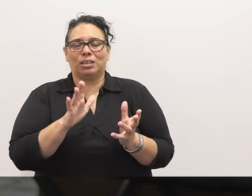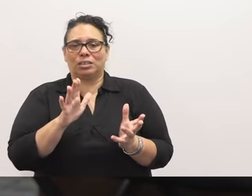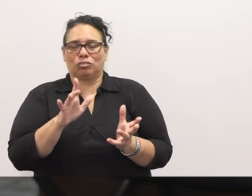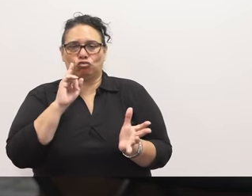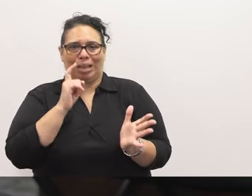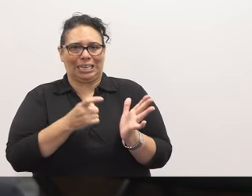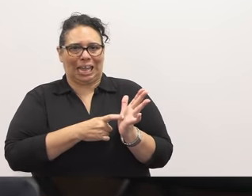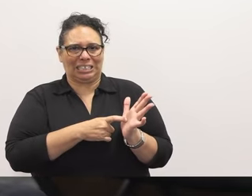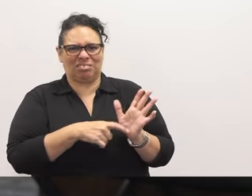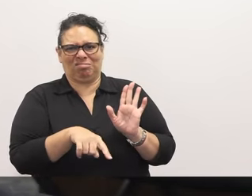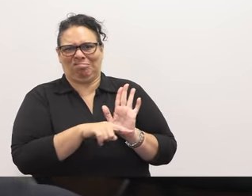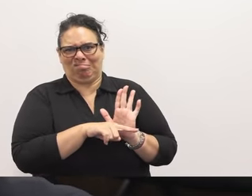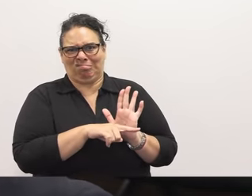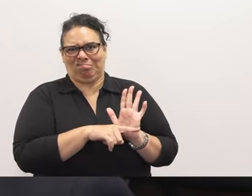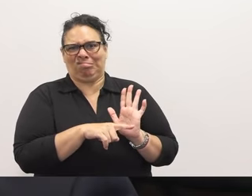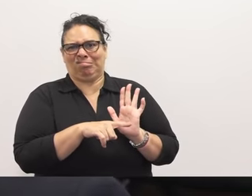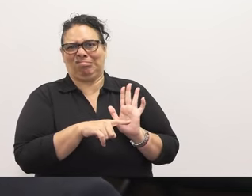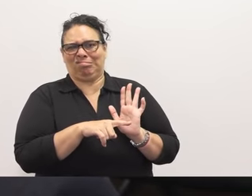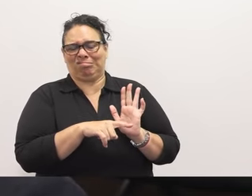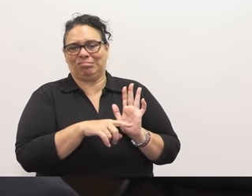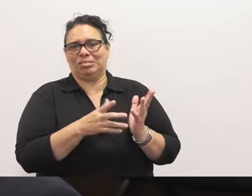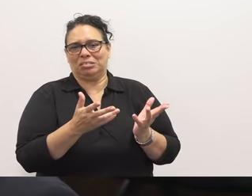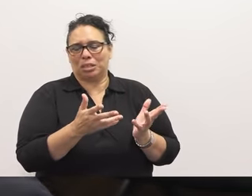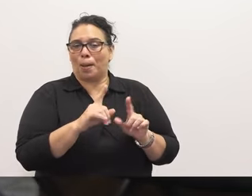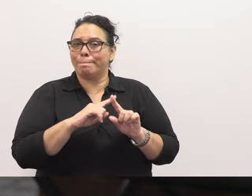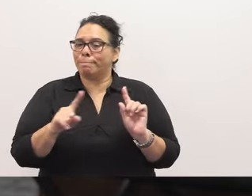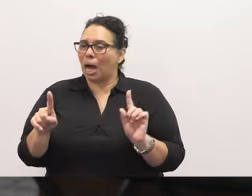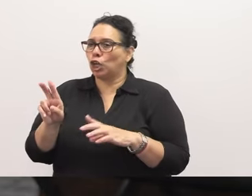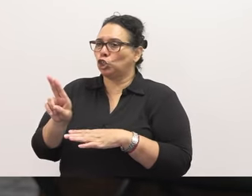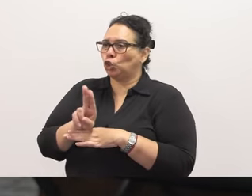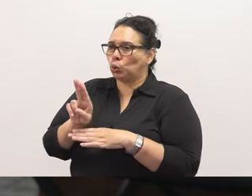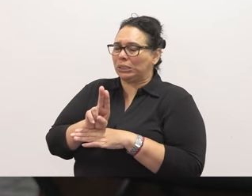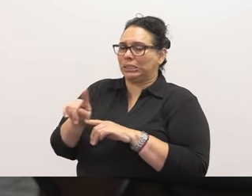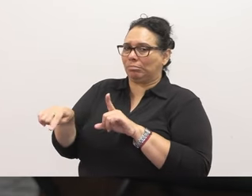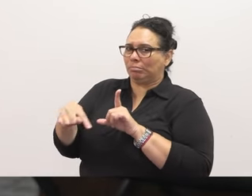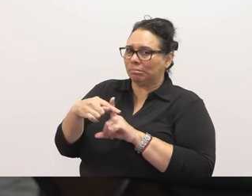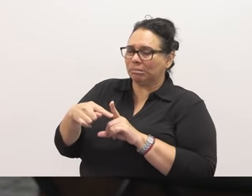but using success as a model to emulate and grow.